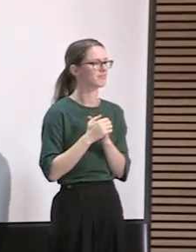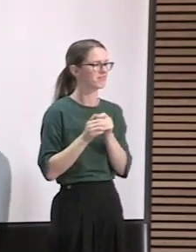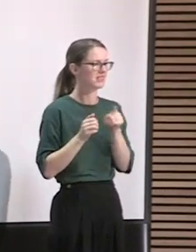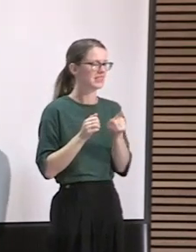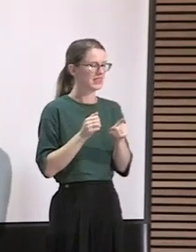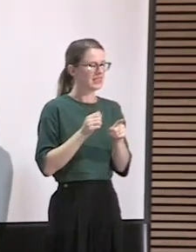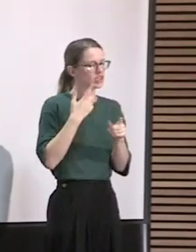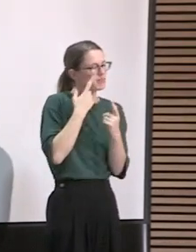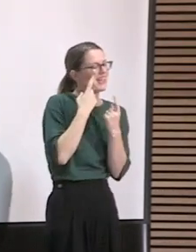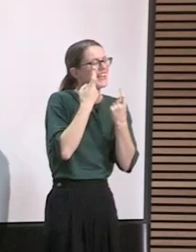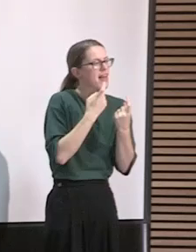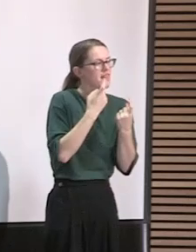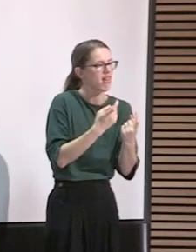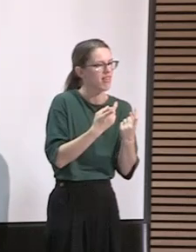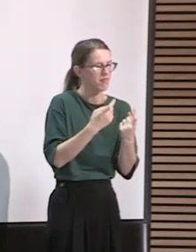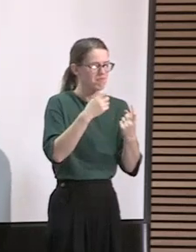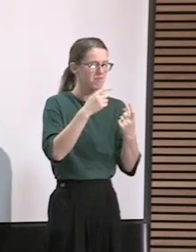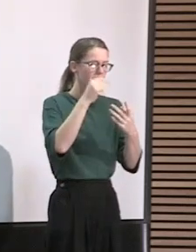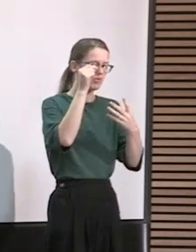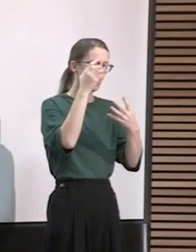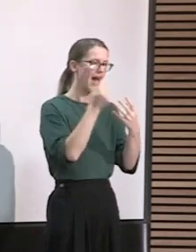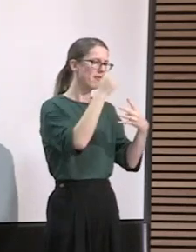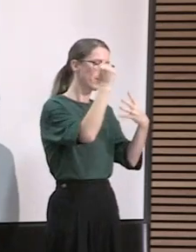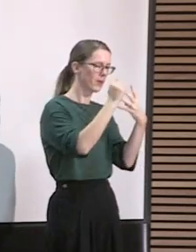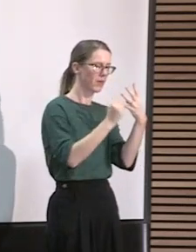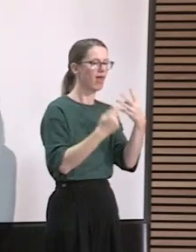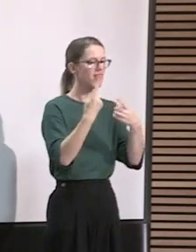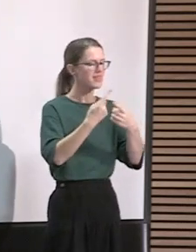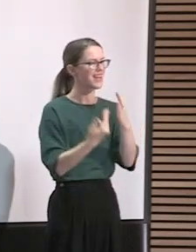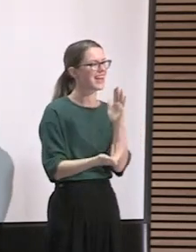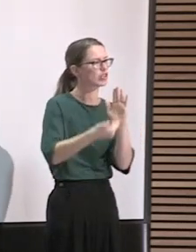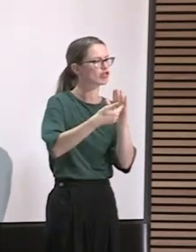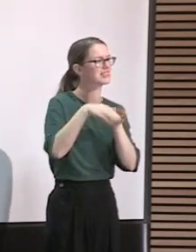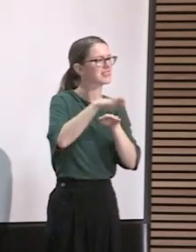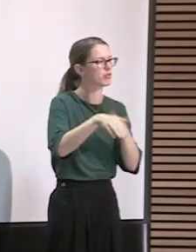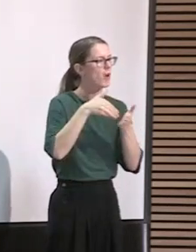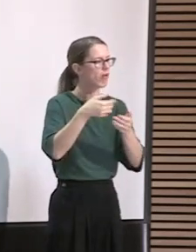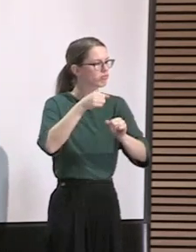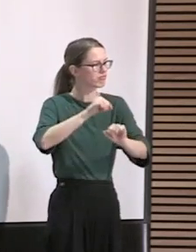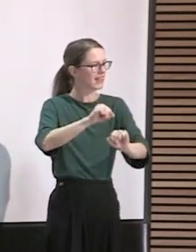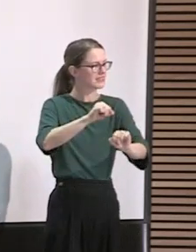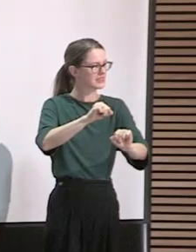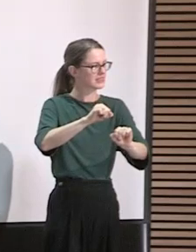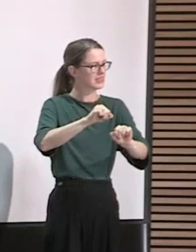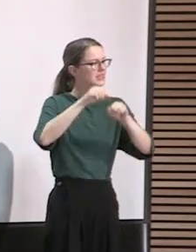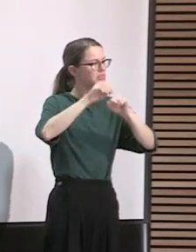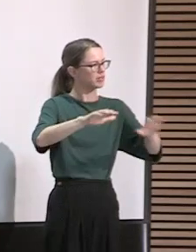Sunday the 30th of August. It's a precautionary approach, and it will be another important layer to our